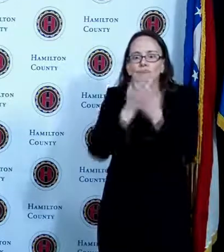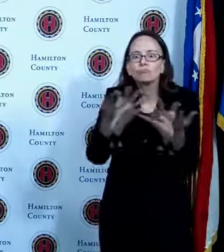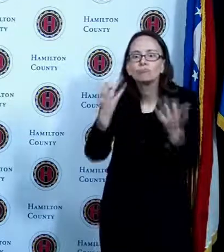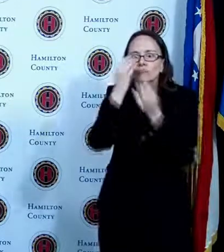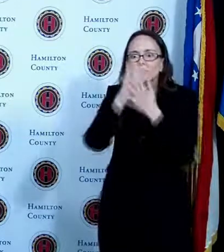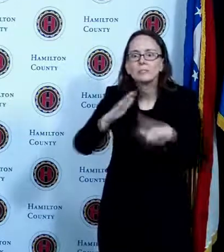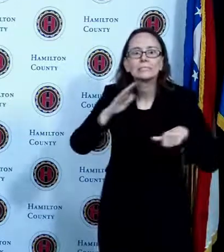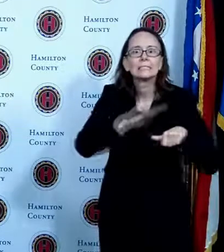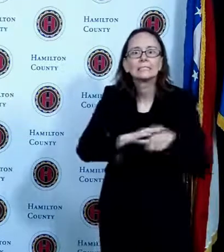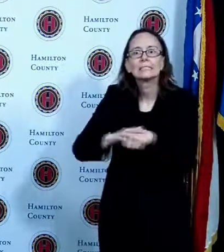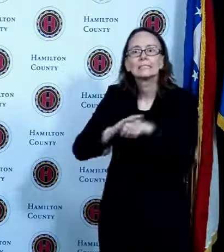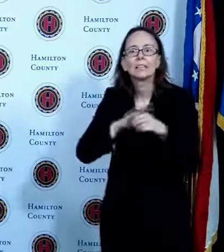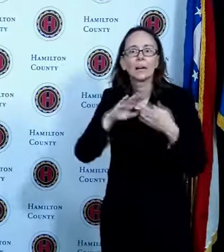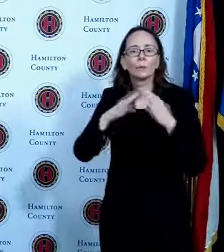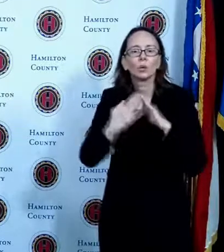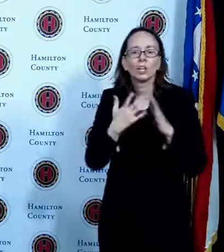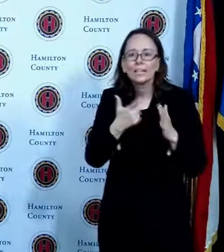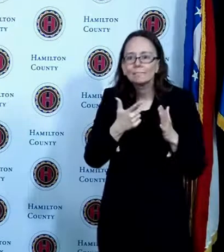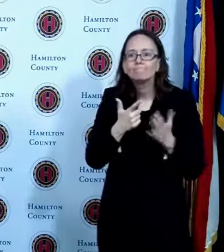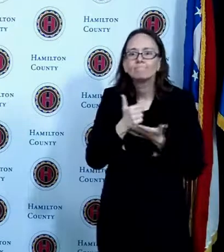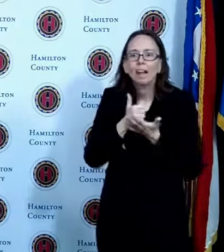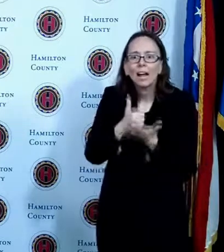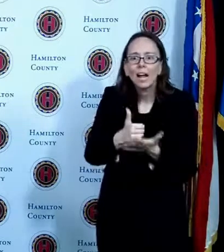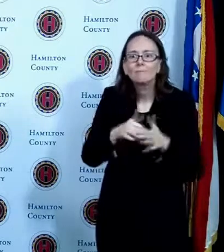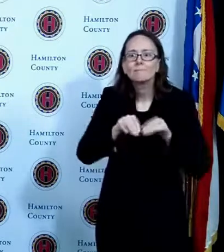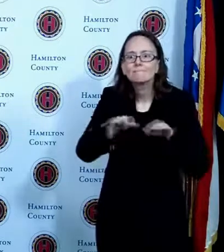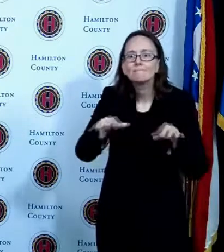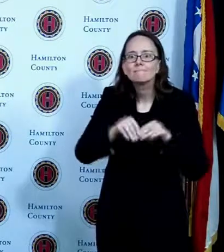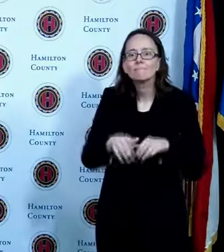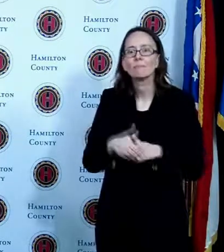the alert went out there was information on how to get treatment how to use